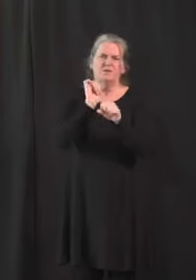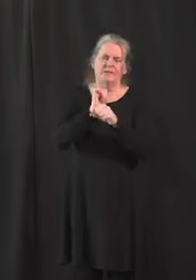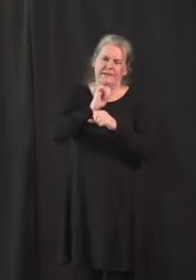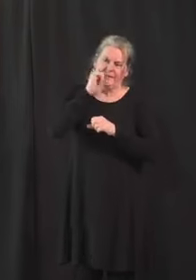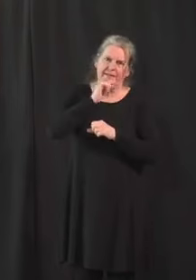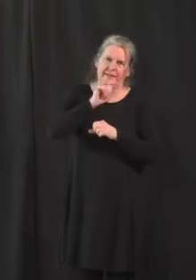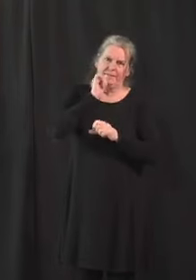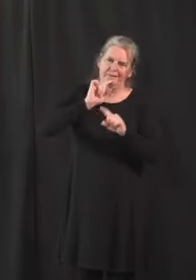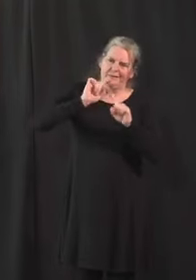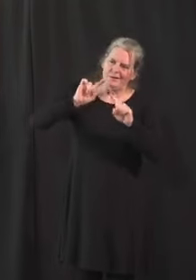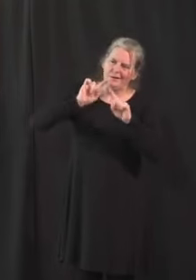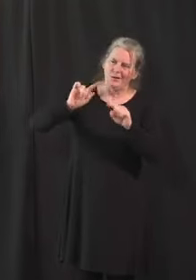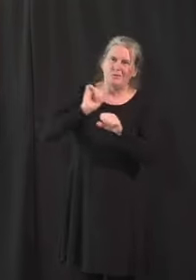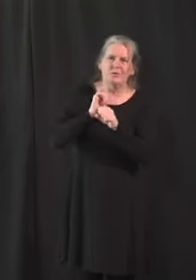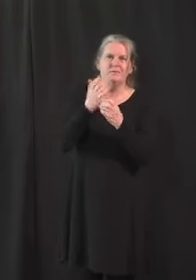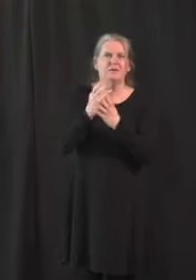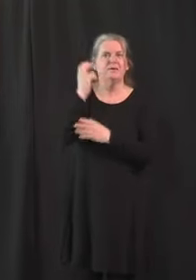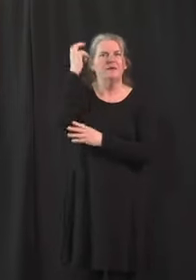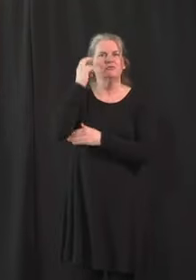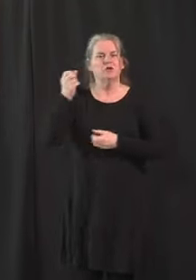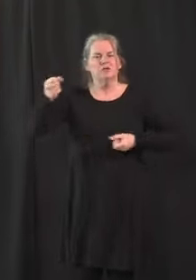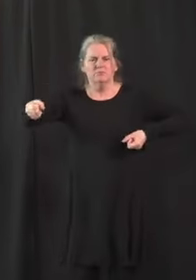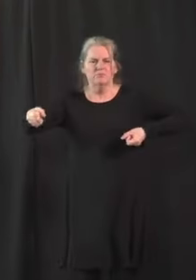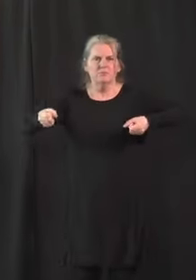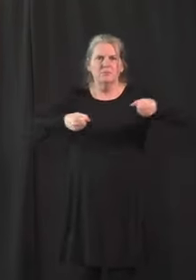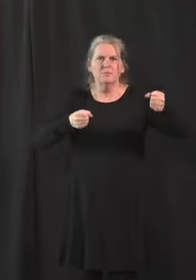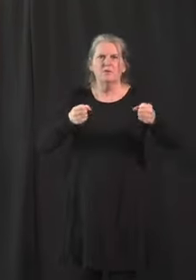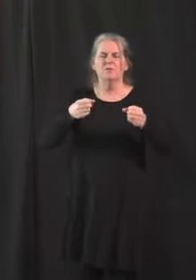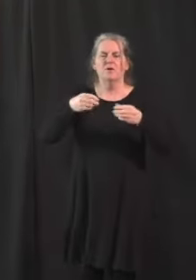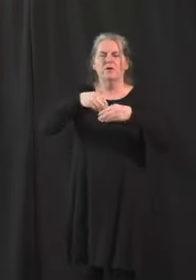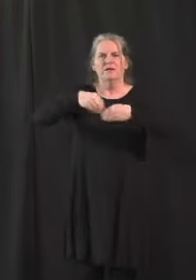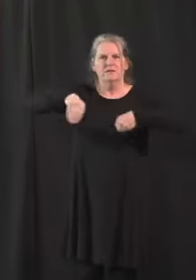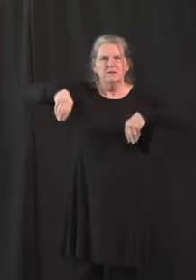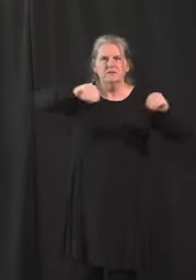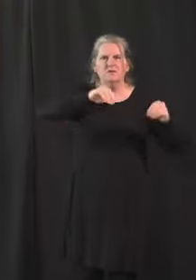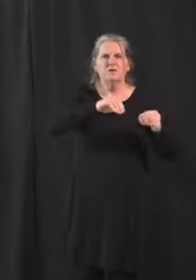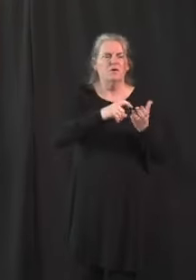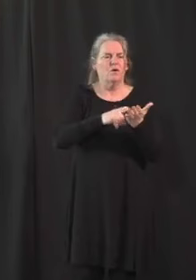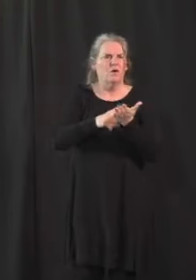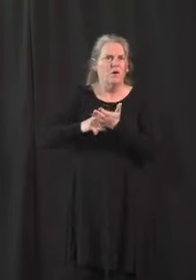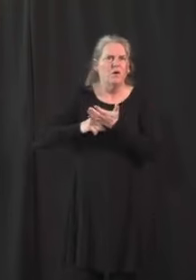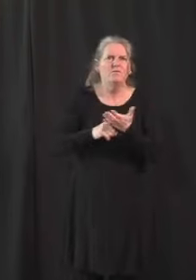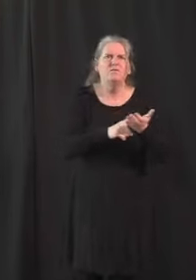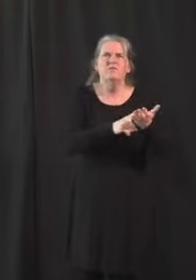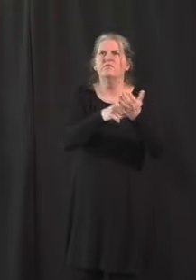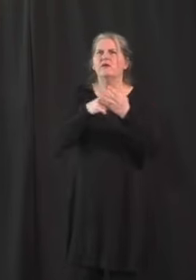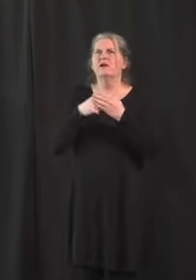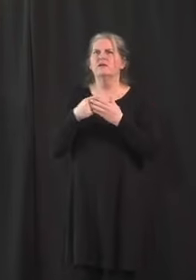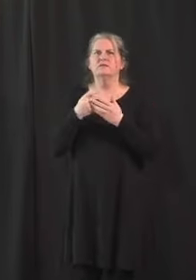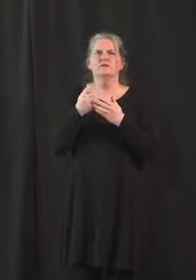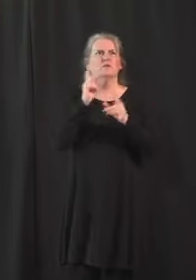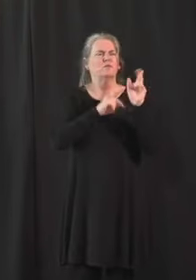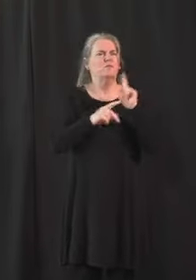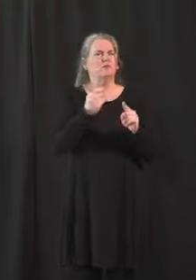OR A STORE CLERK OR MAINTENANCE, YOU KNOW, FOLKS THAT ARE GETTING SUPPLIES TO WHERE WE NEED,